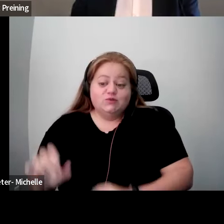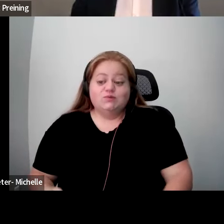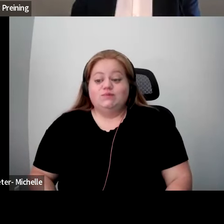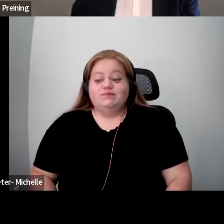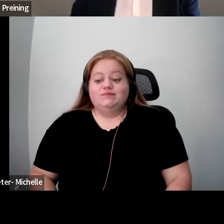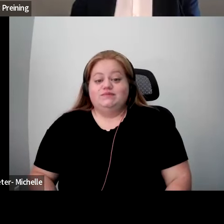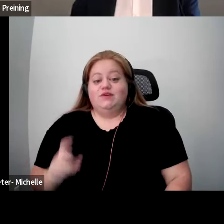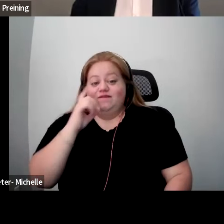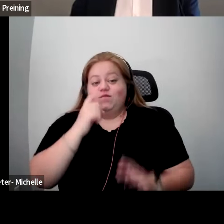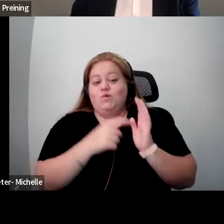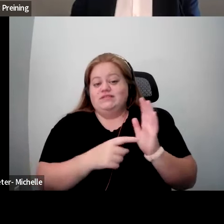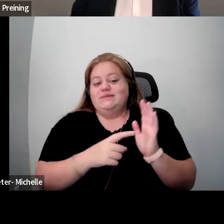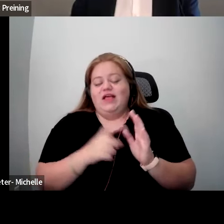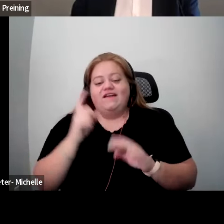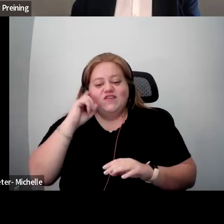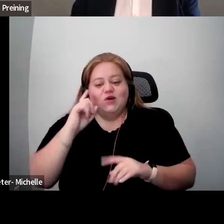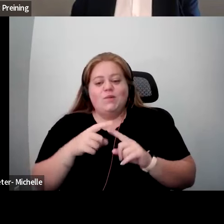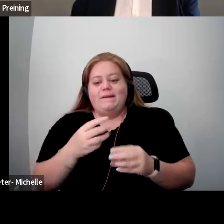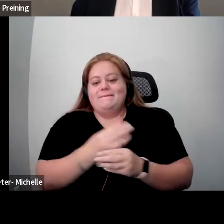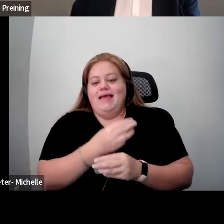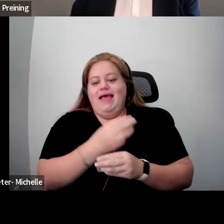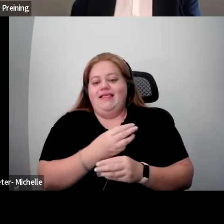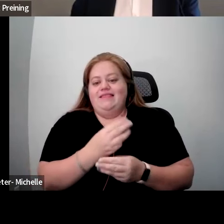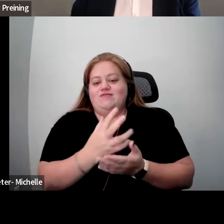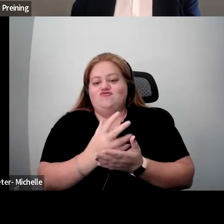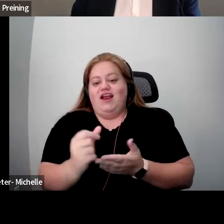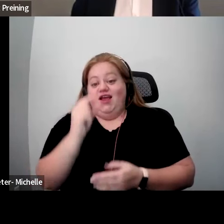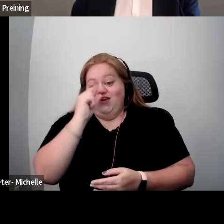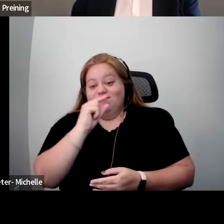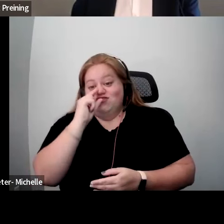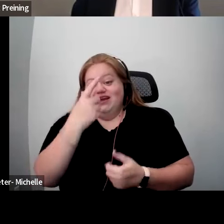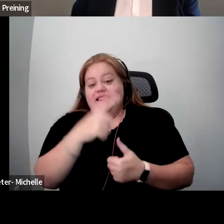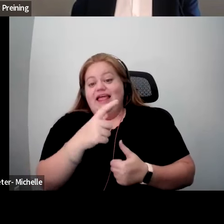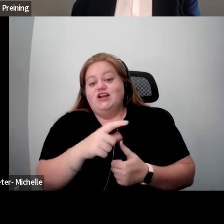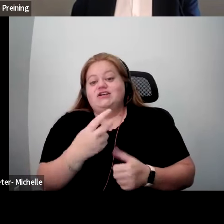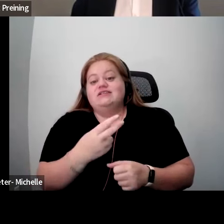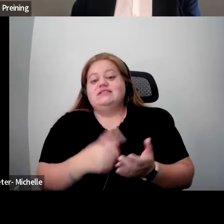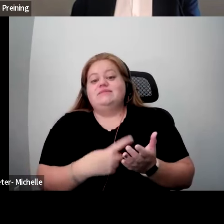For example, I've heard that when mathematicians run out of Greek letters to use, sometimes they use Hebrew letters.